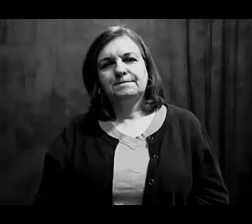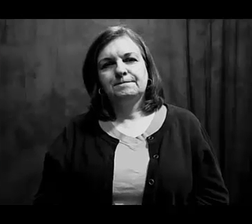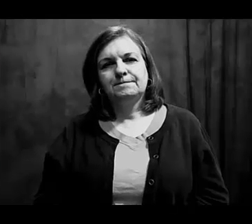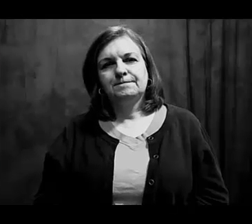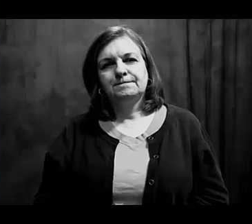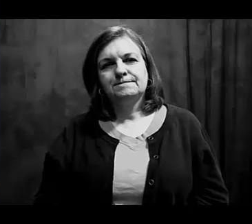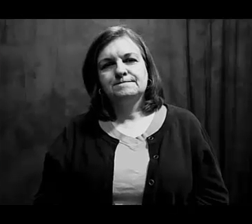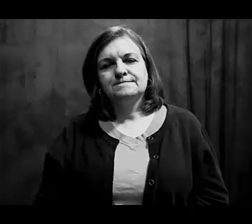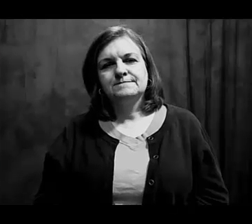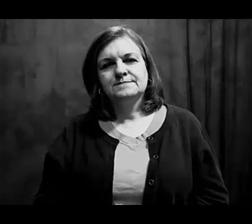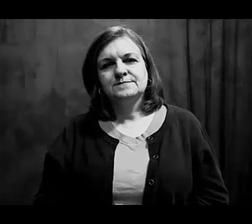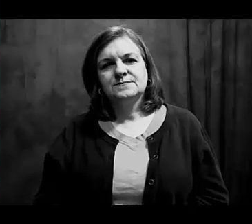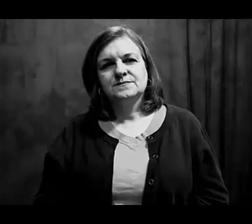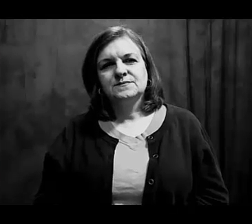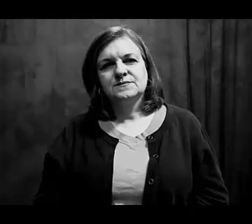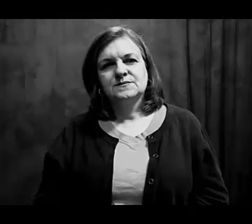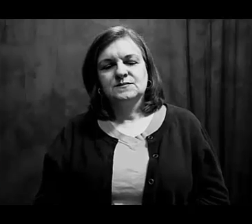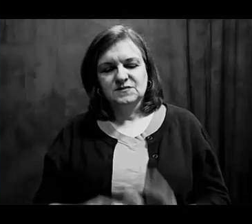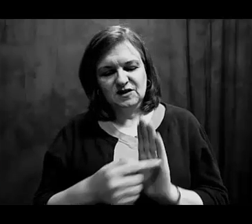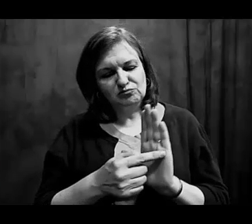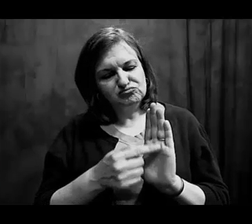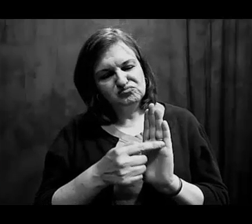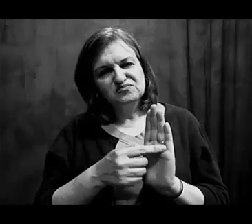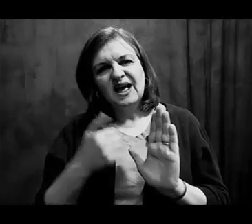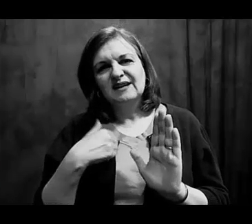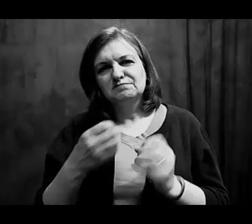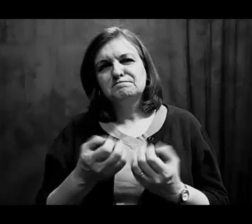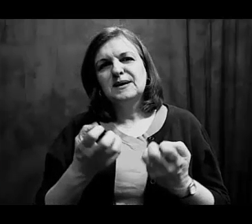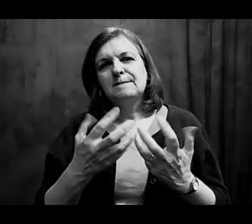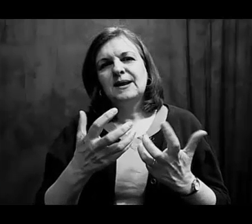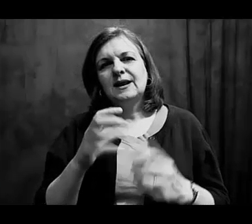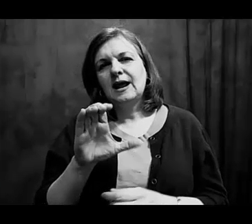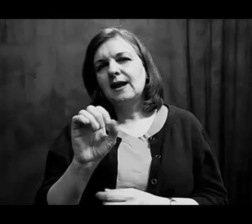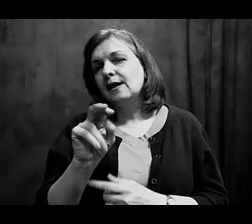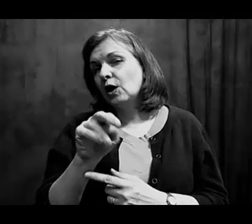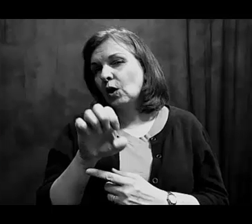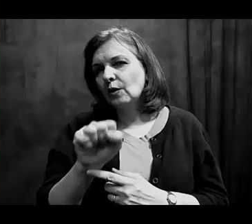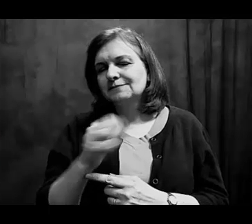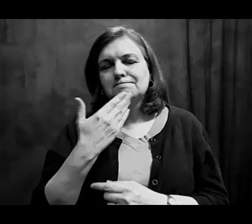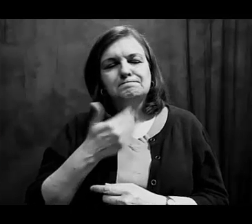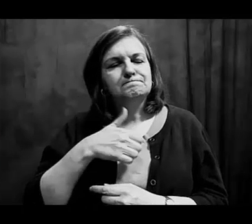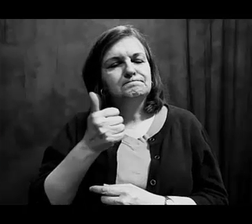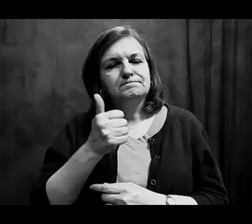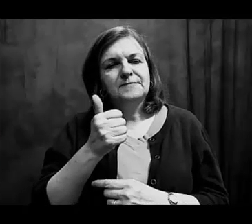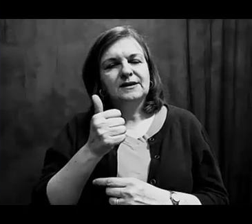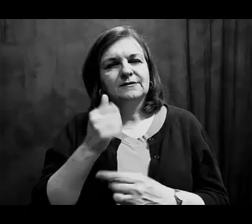on your retina -- high concentration of cones -- best vision you can have